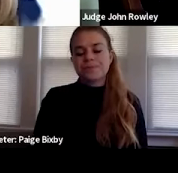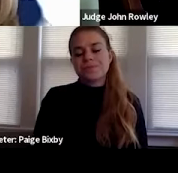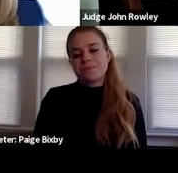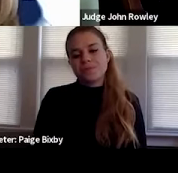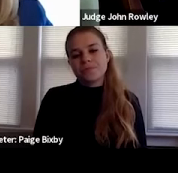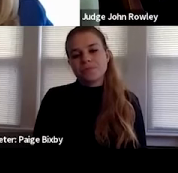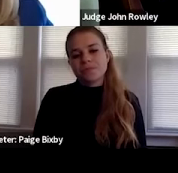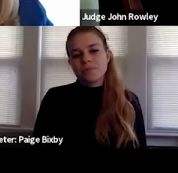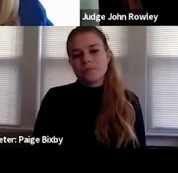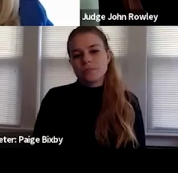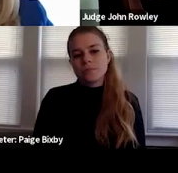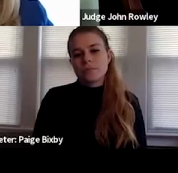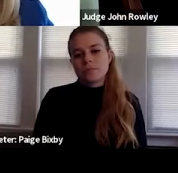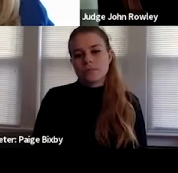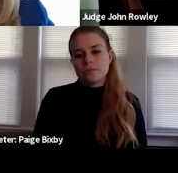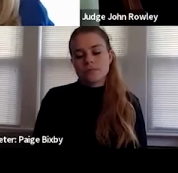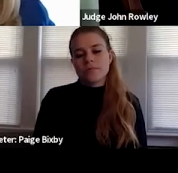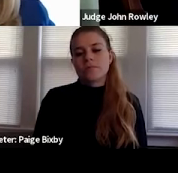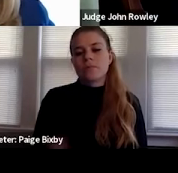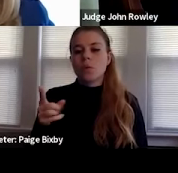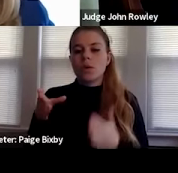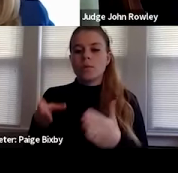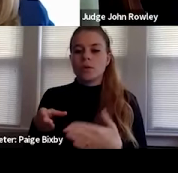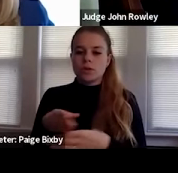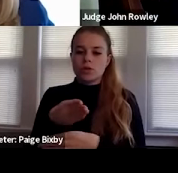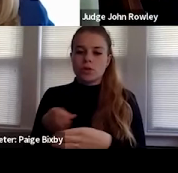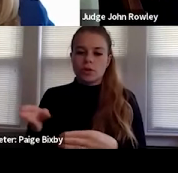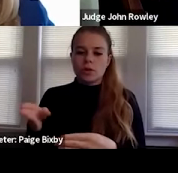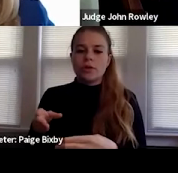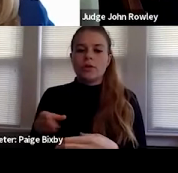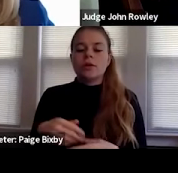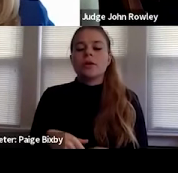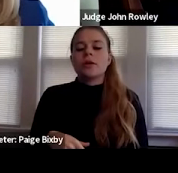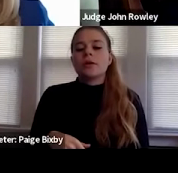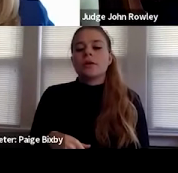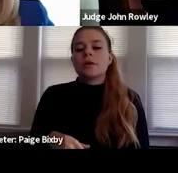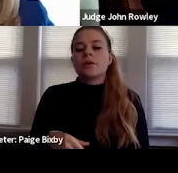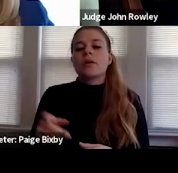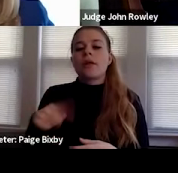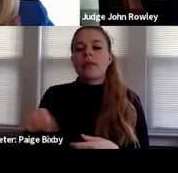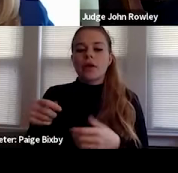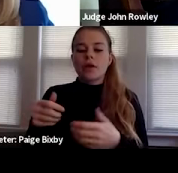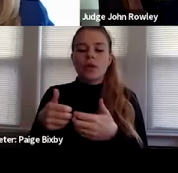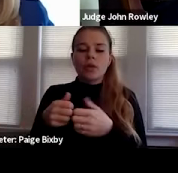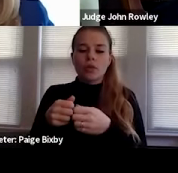So one person shared, and from what I gather from the question, they're losing participants between,